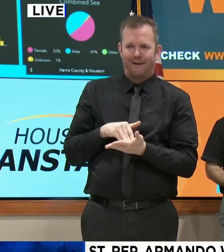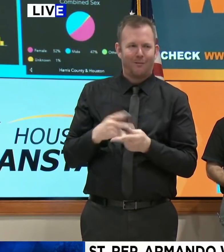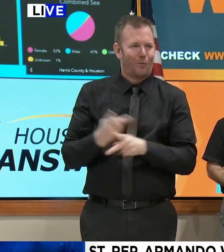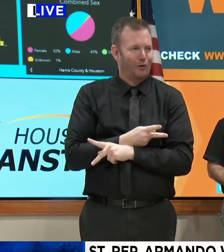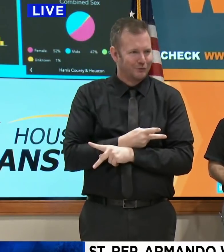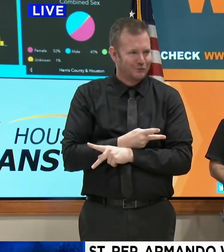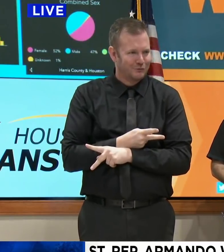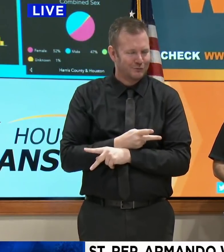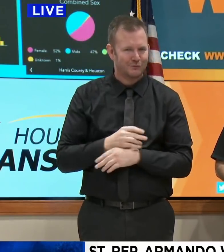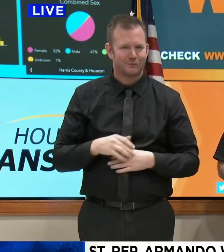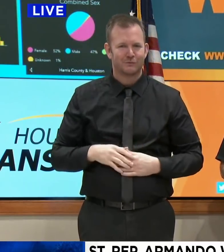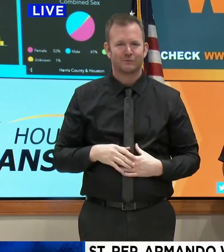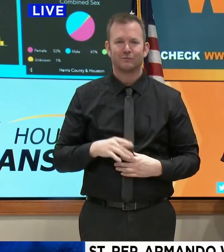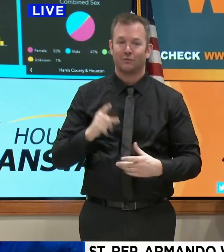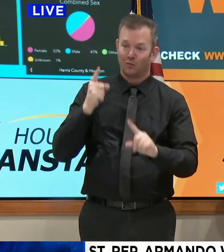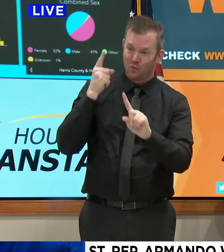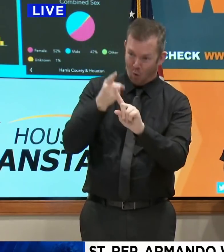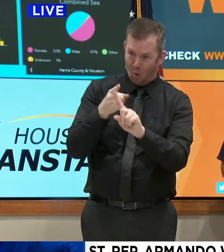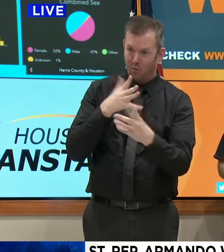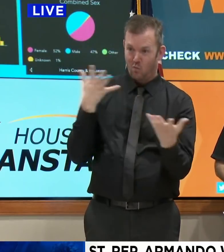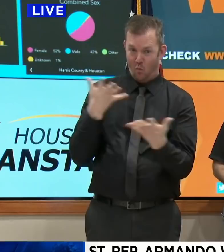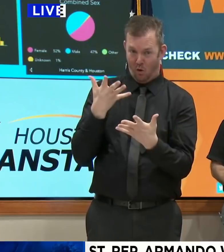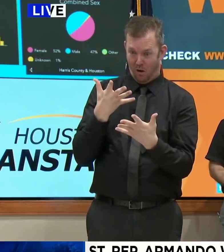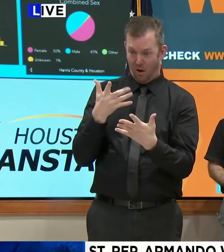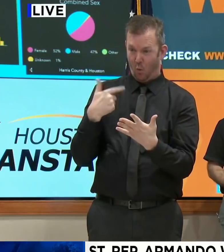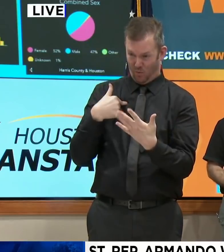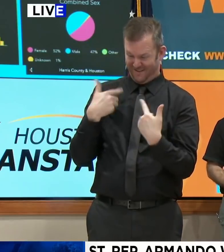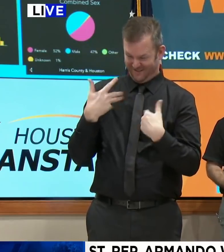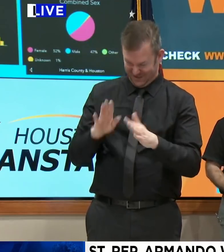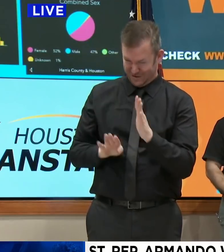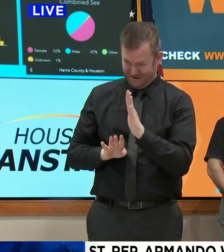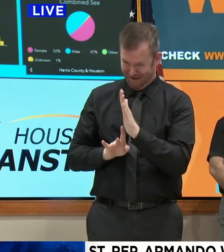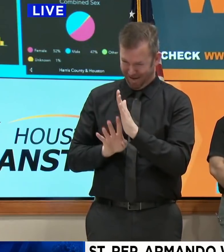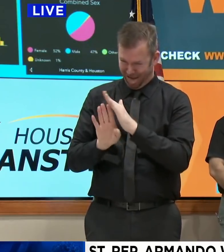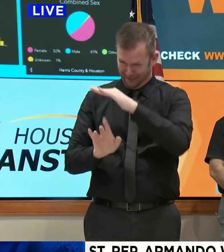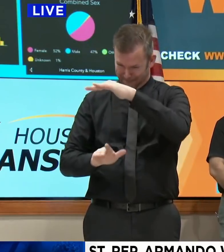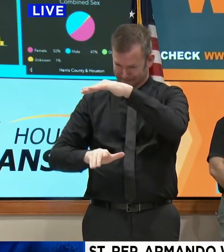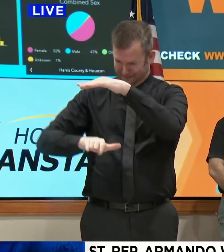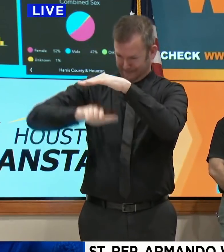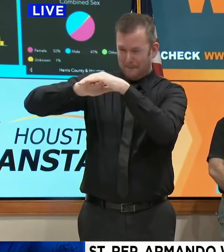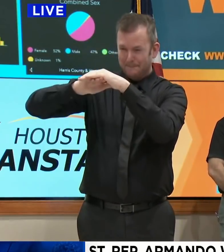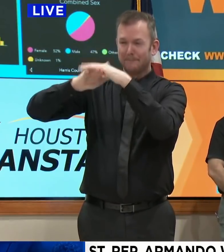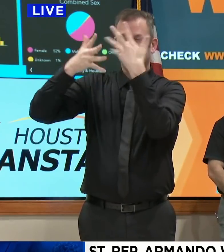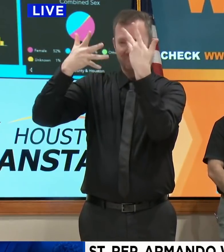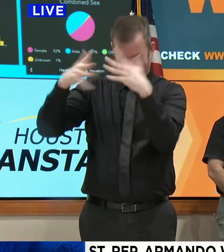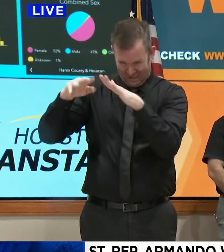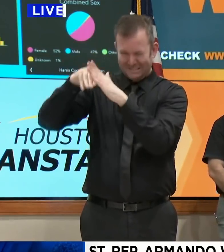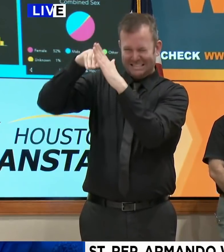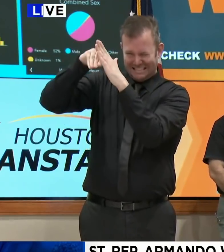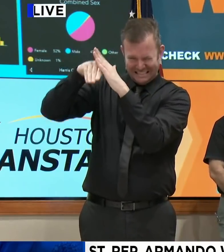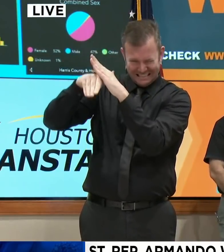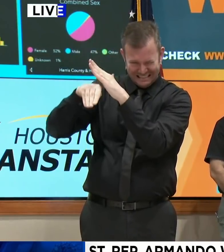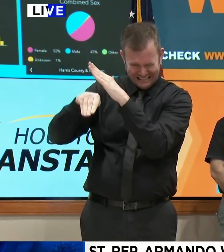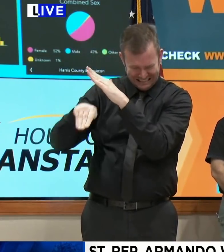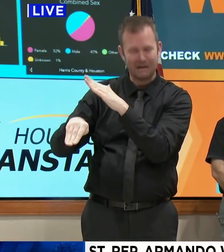those and we’re going to be right back where we were right back where we were 3 weeks ago. And so what we’re 3 weeks ago. And so what we’re looking for in the answer to looking for in the answer to win is when we hit that peak win is when we hit that peak and we’re already well in